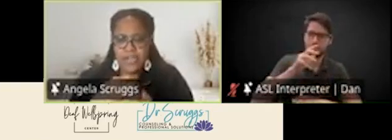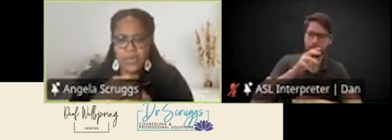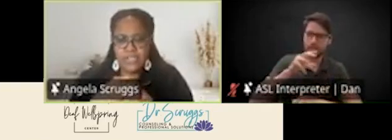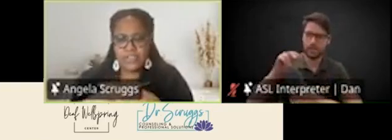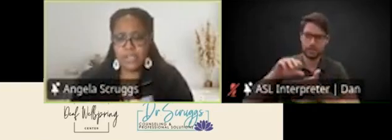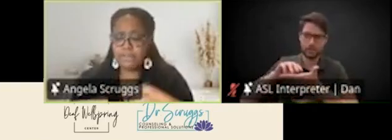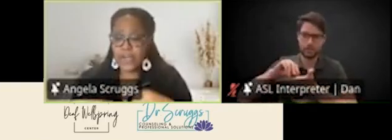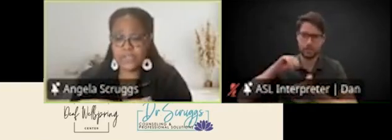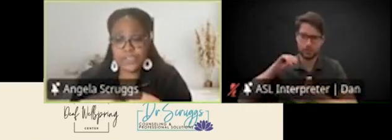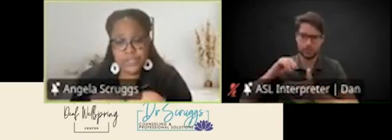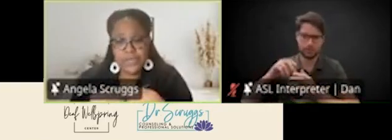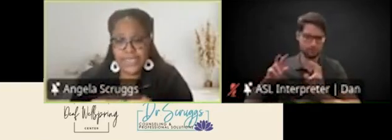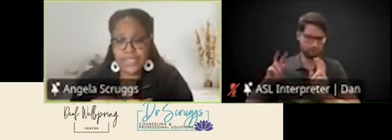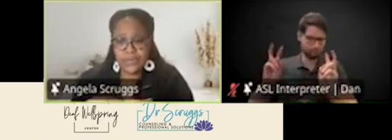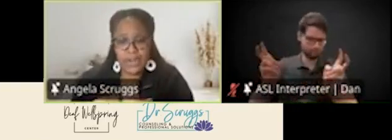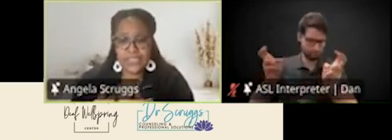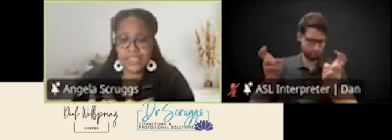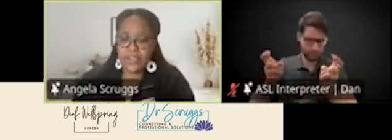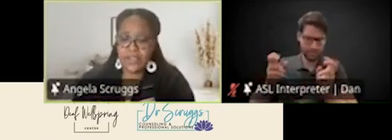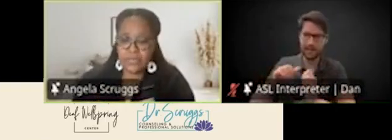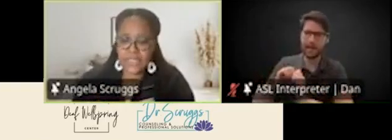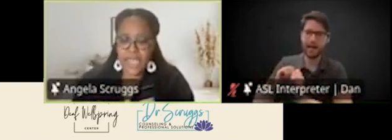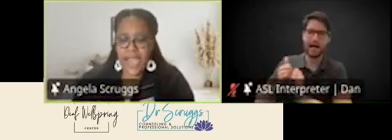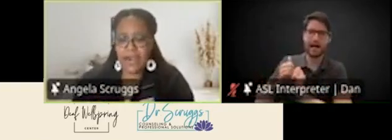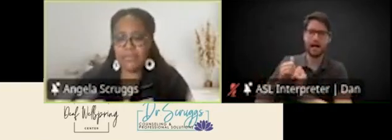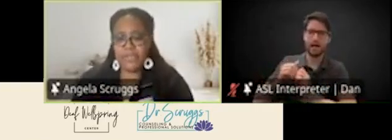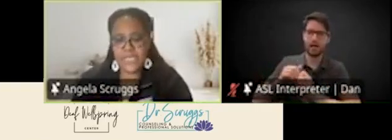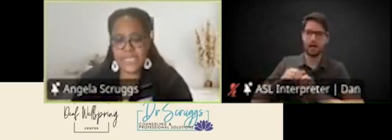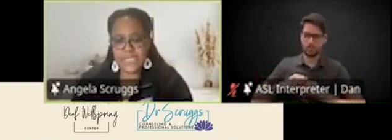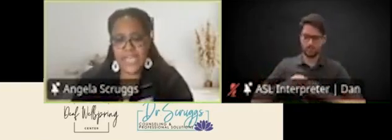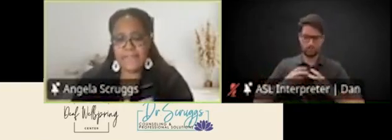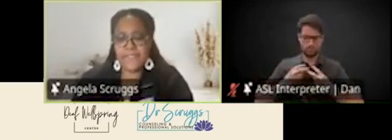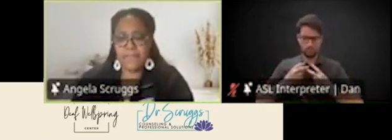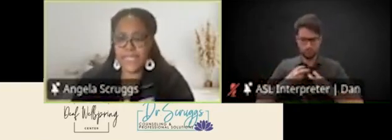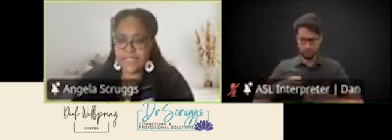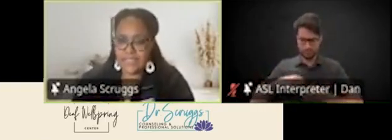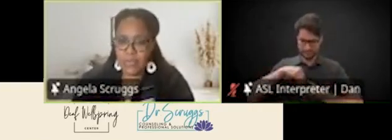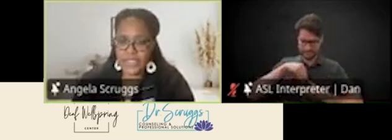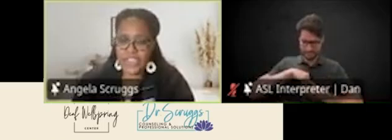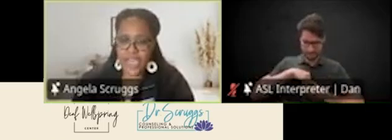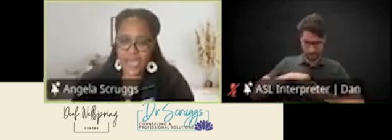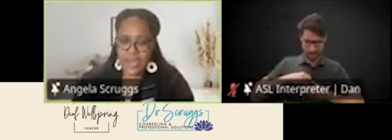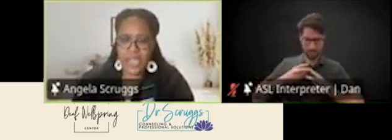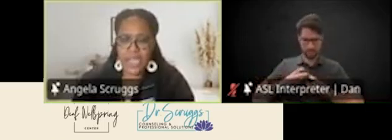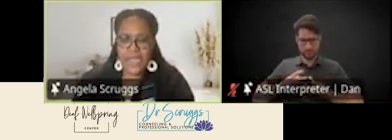how do we first tune into ourselves, our communities, and the spaces that we share?